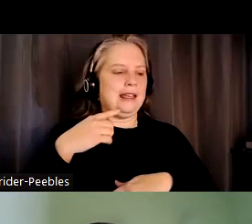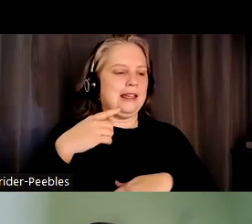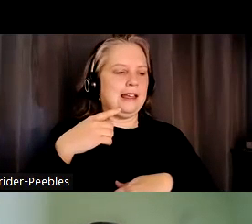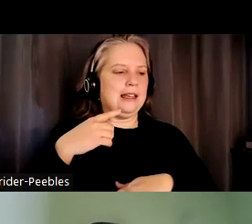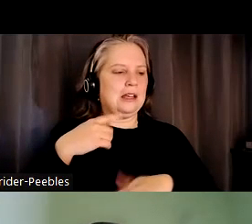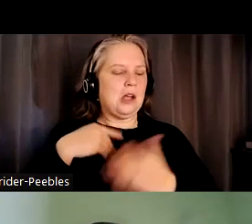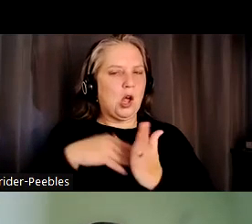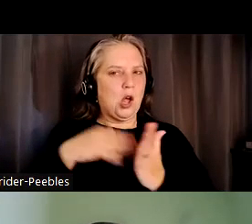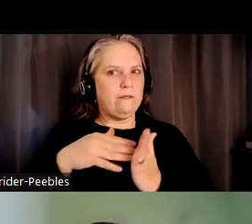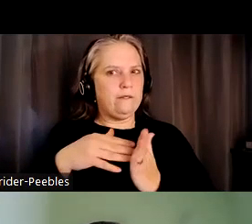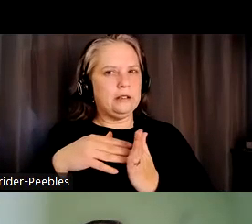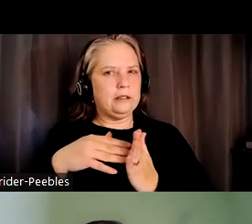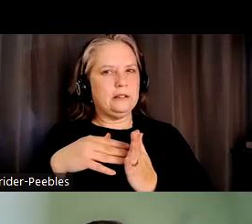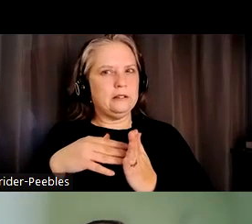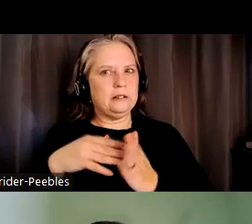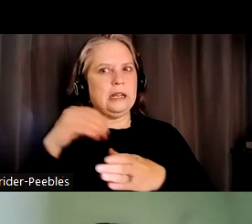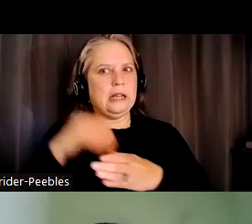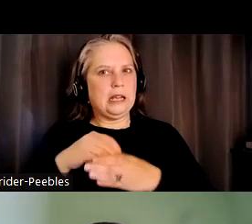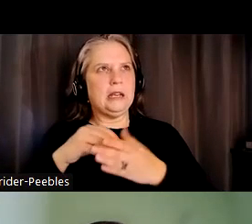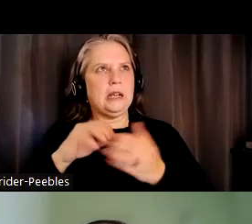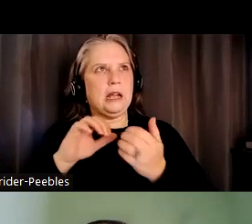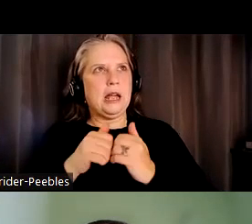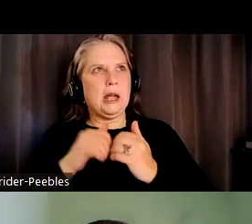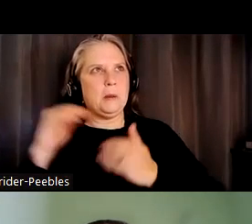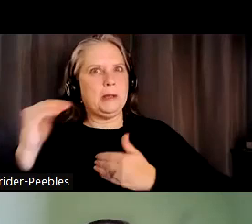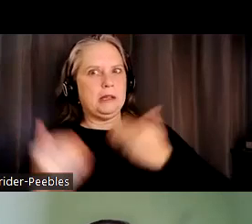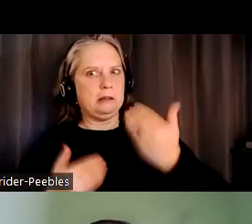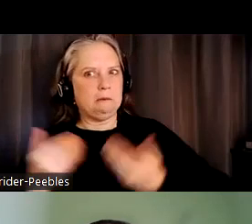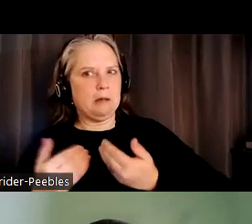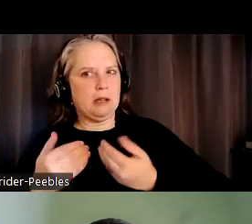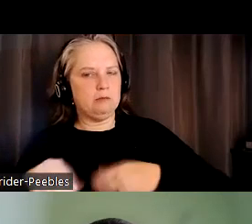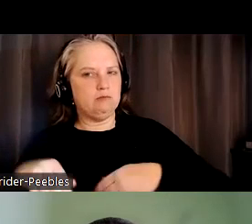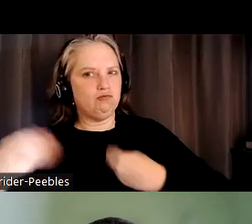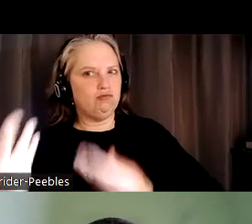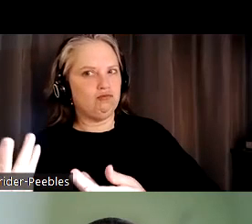invite how open that organization or